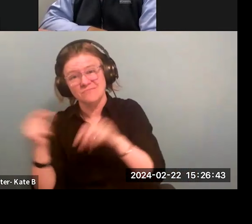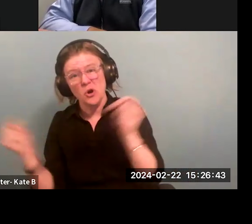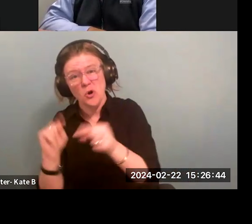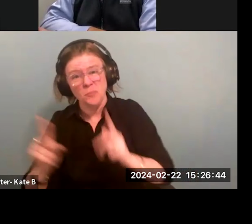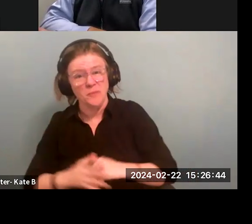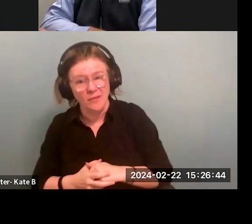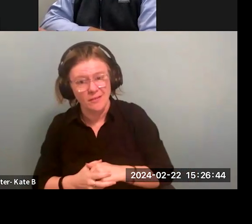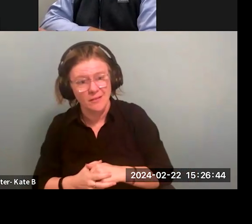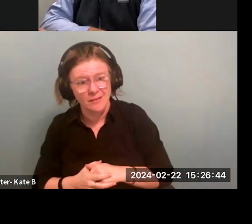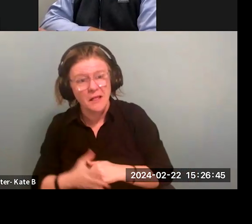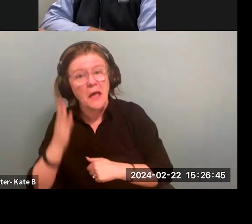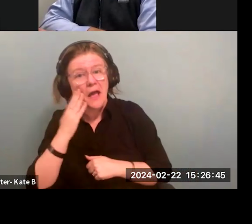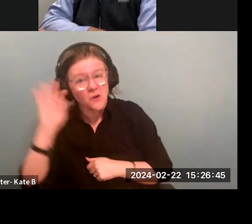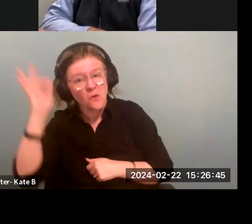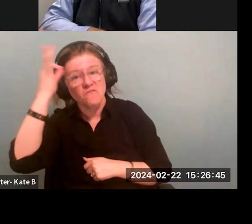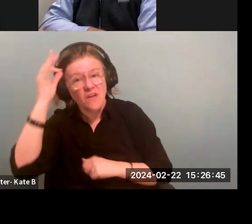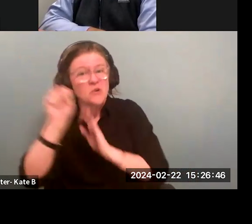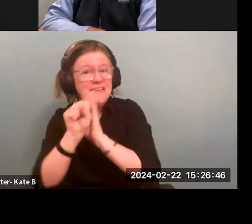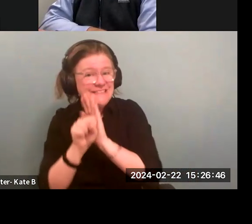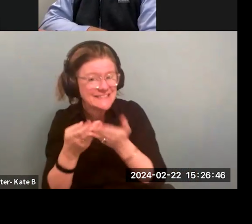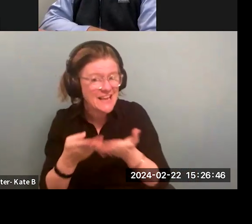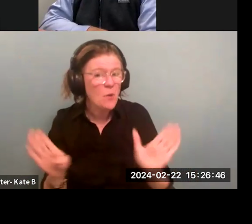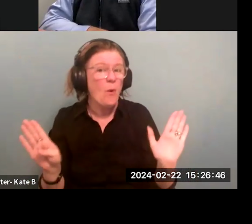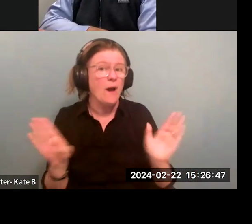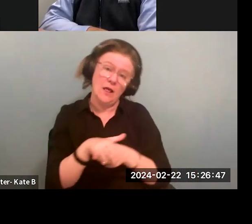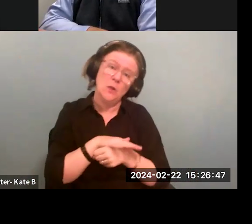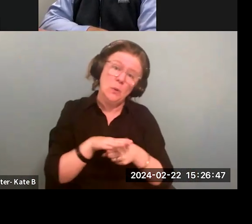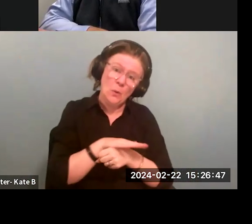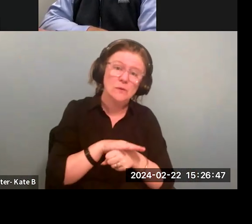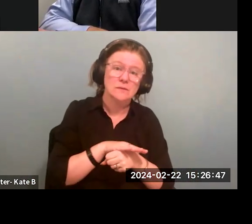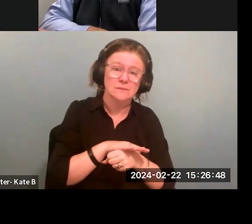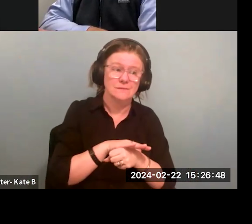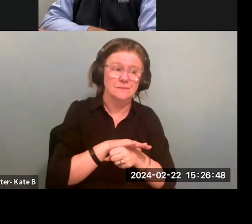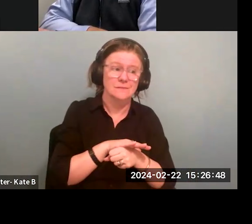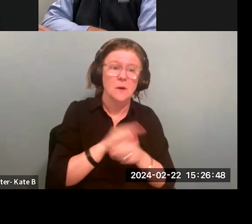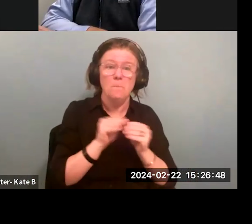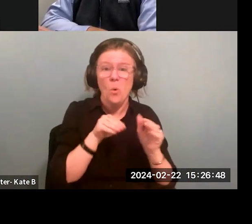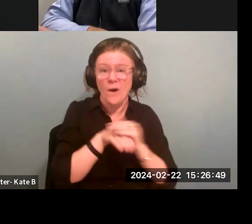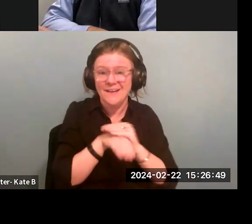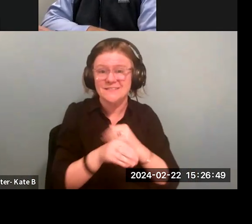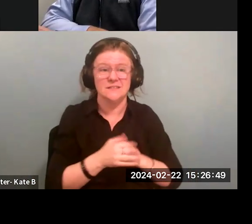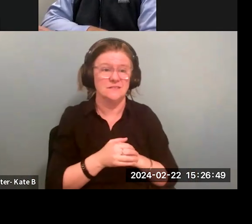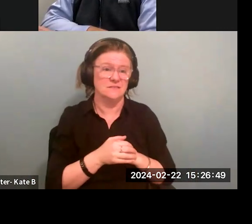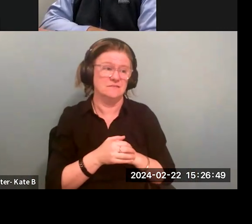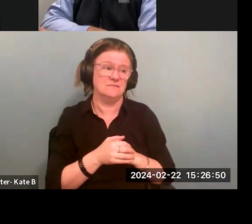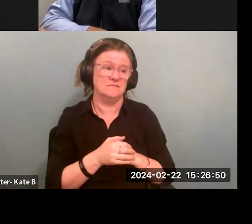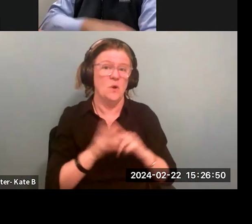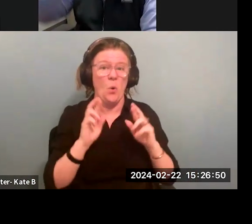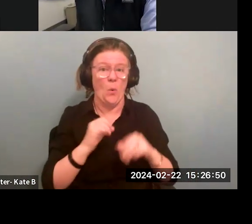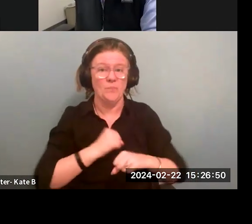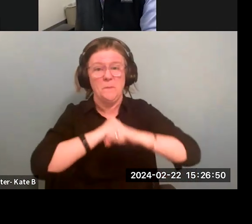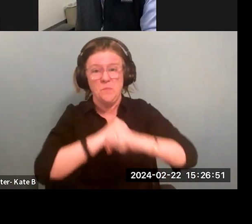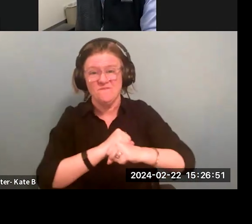both federally and statewide and locally-- where we use it to hopefully prevent these types of things,